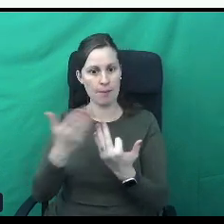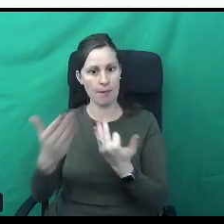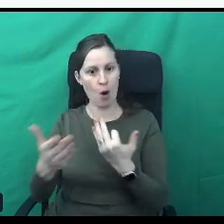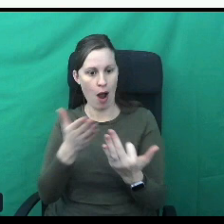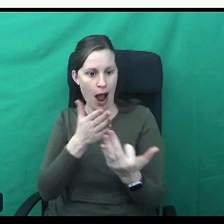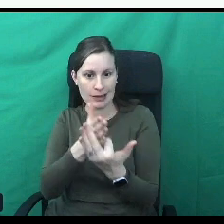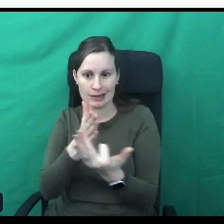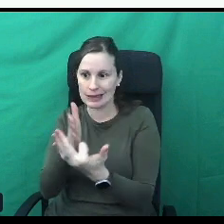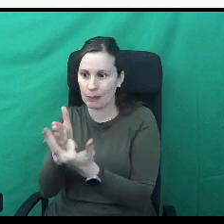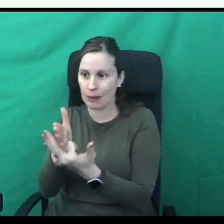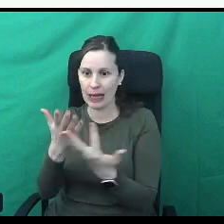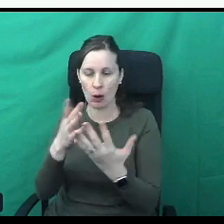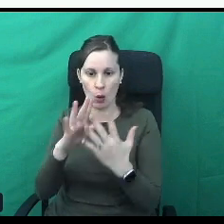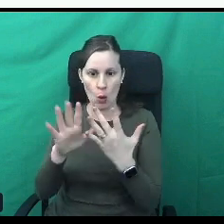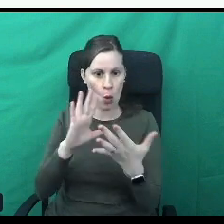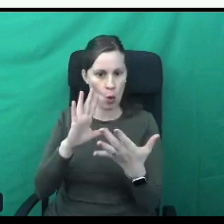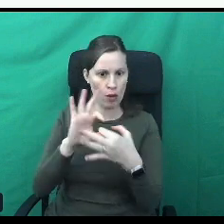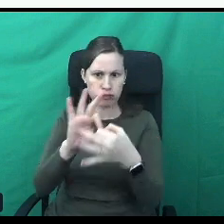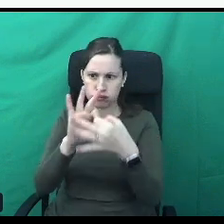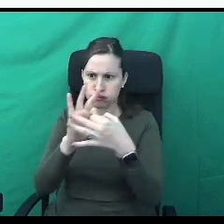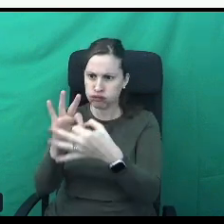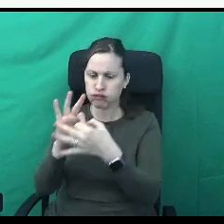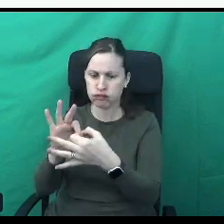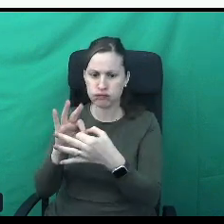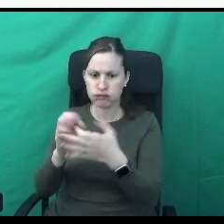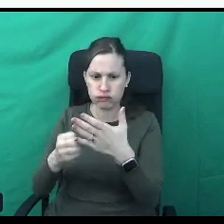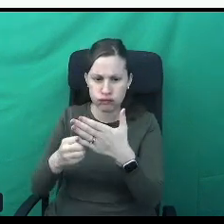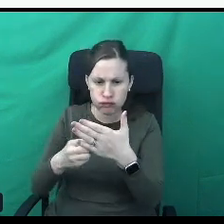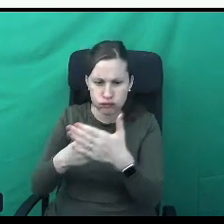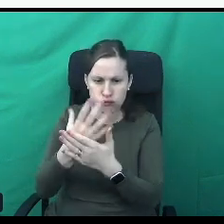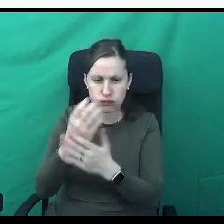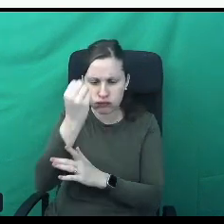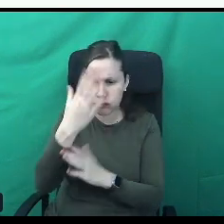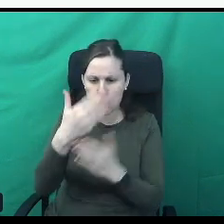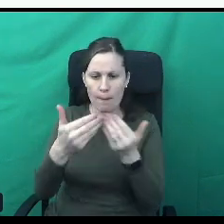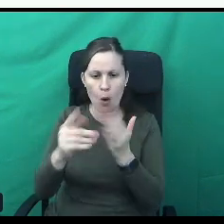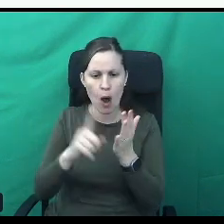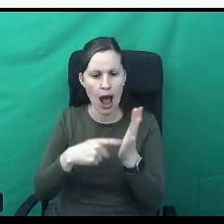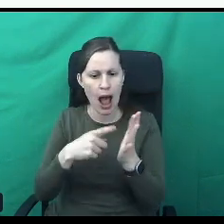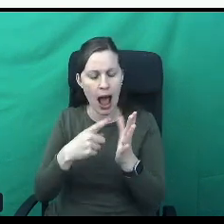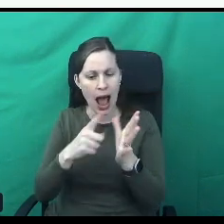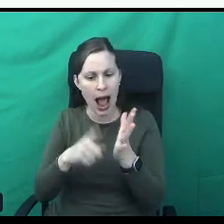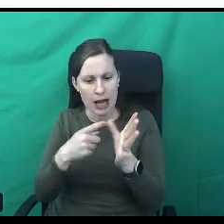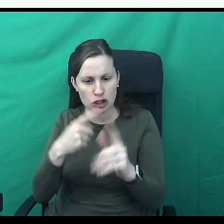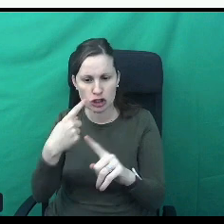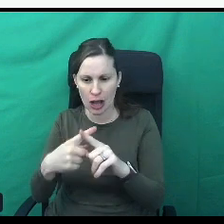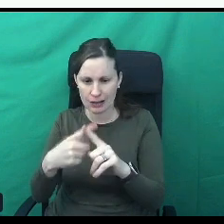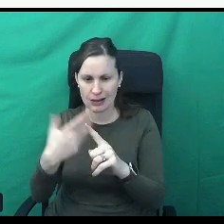More and more JavaScript. More and more Ajax. And more complex user interfaces.